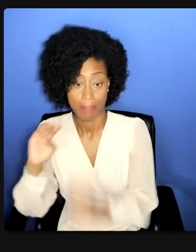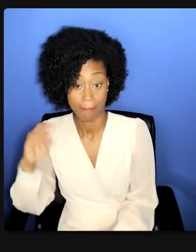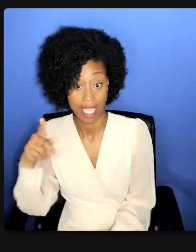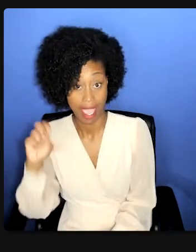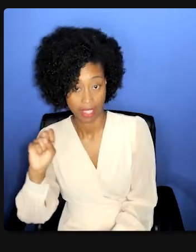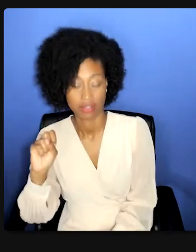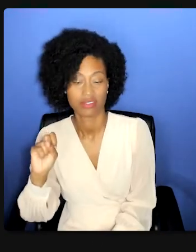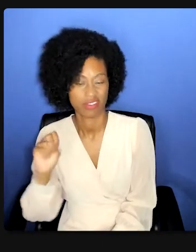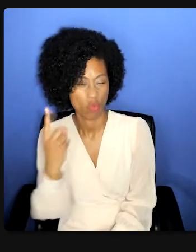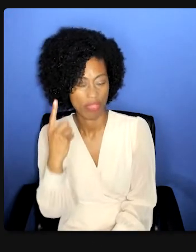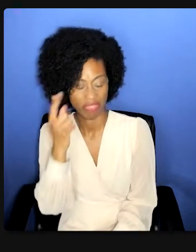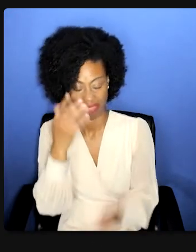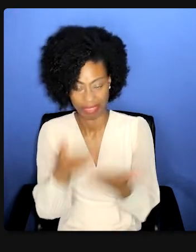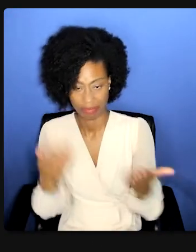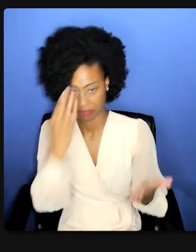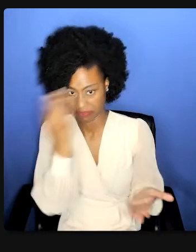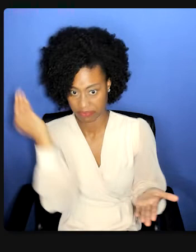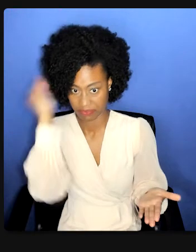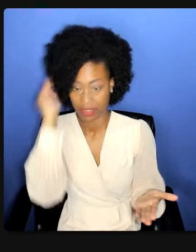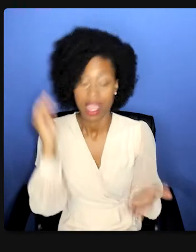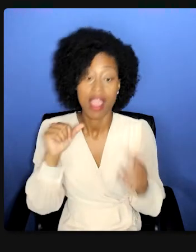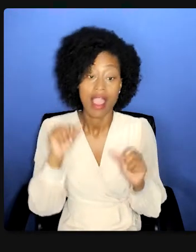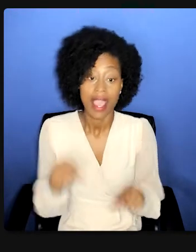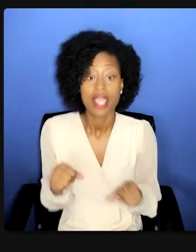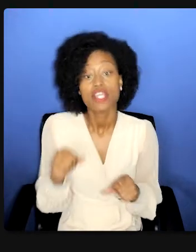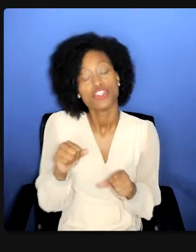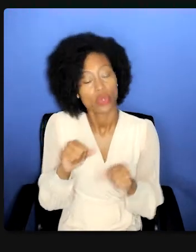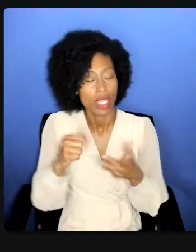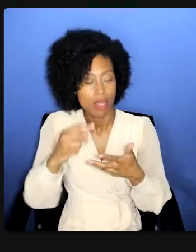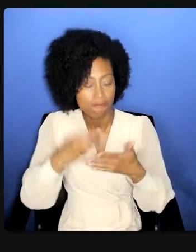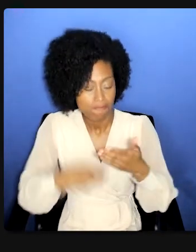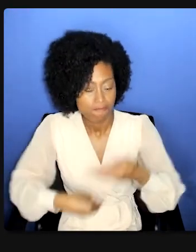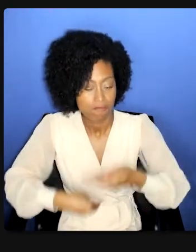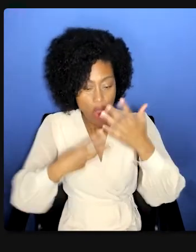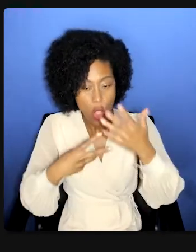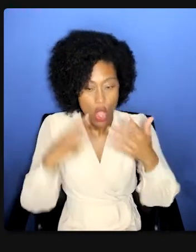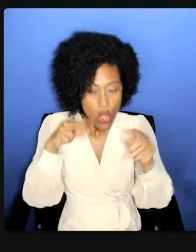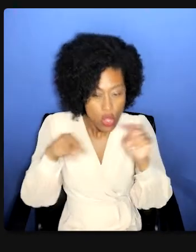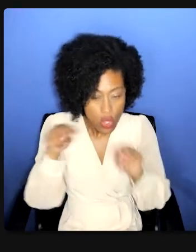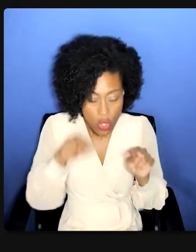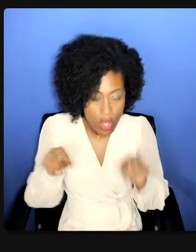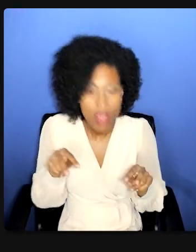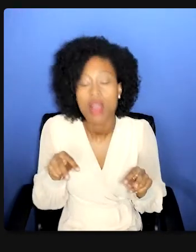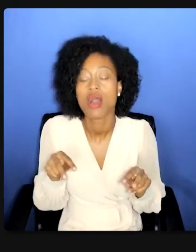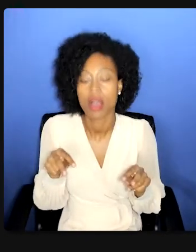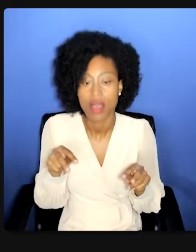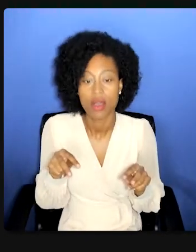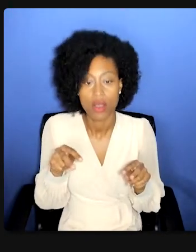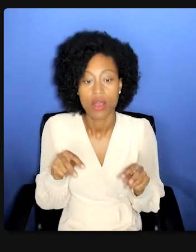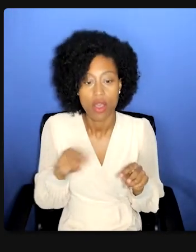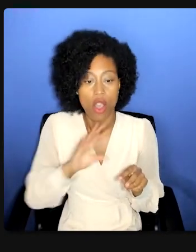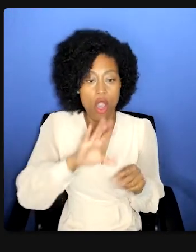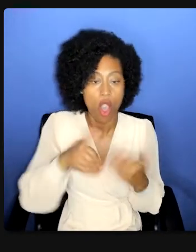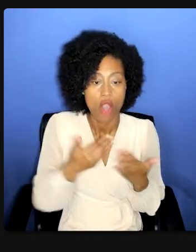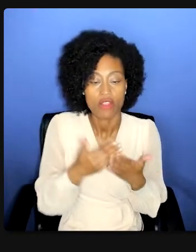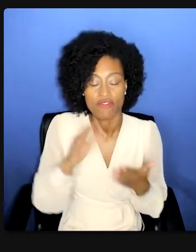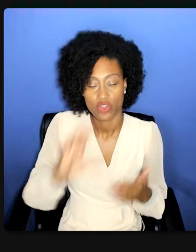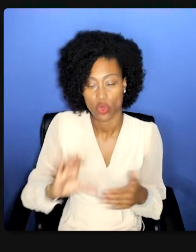we have developed a utility called Local Multiplayer Agent. As you can run locally or on your CI/CD pipeline,